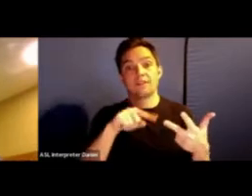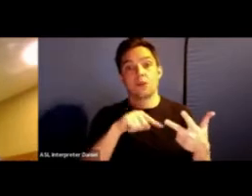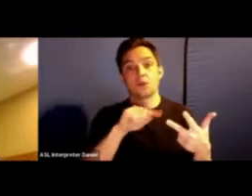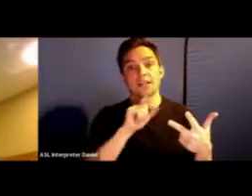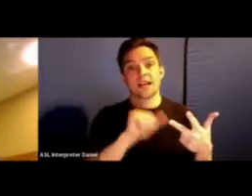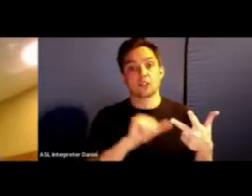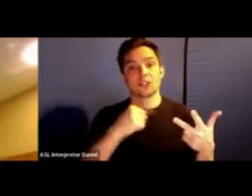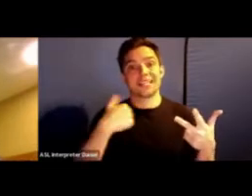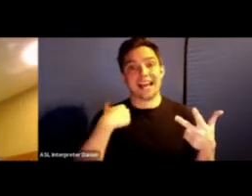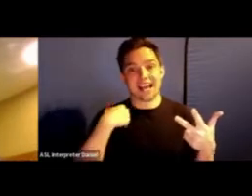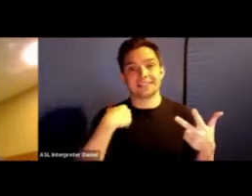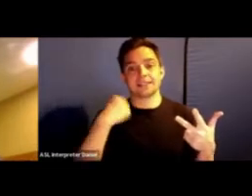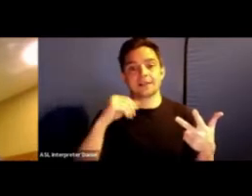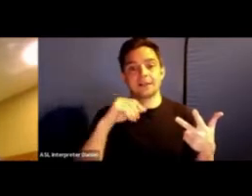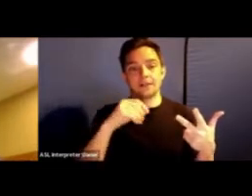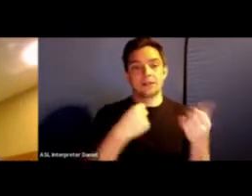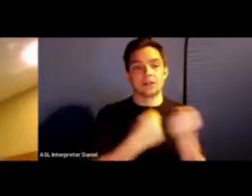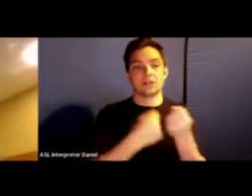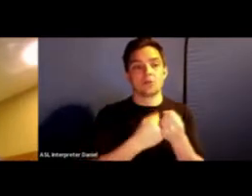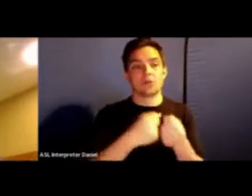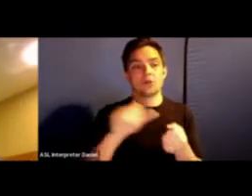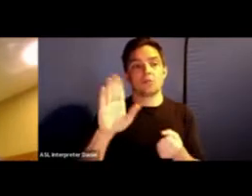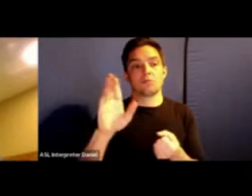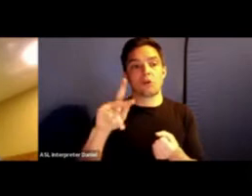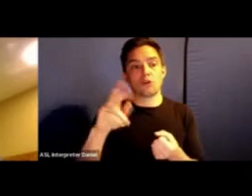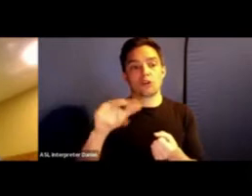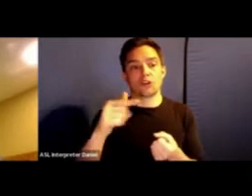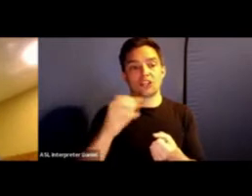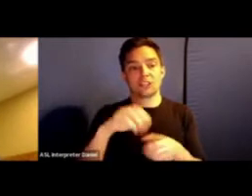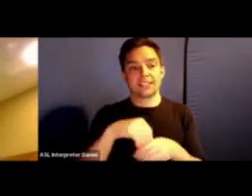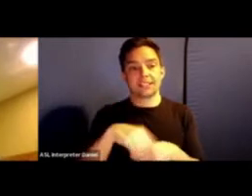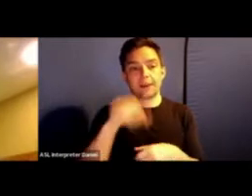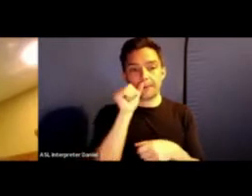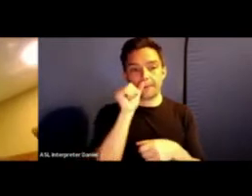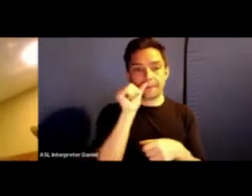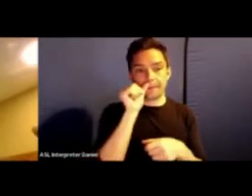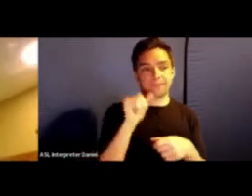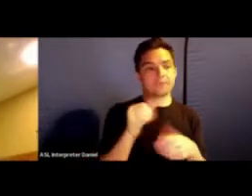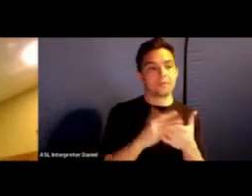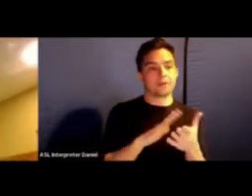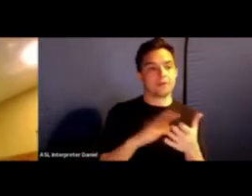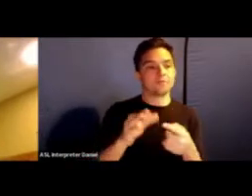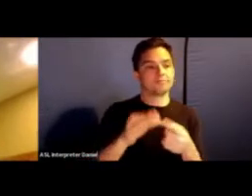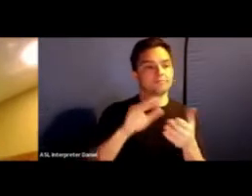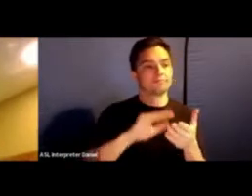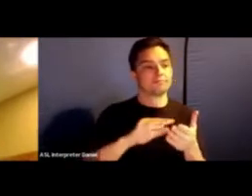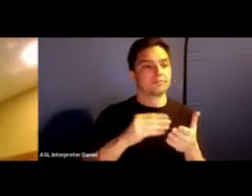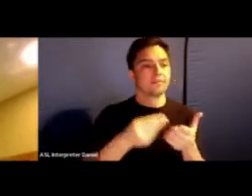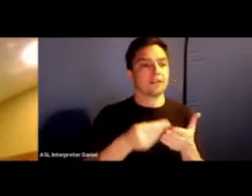highs support brokerage in it this office hours by funding waiver, and in other waivers